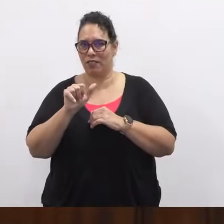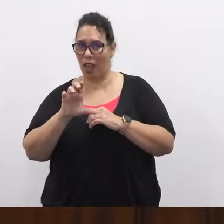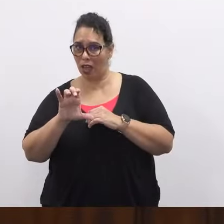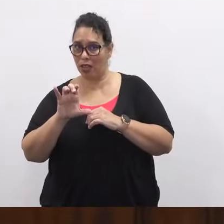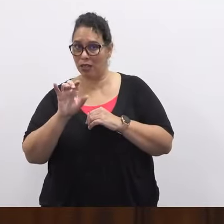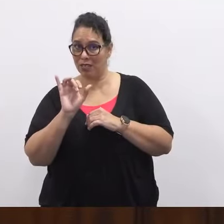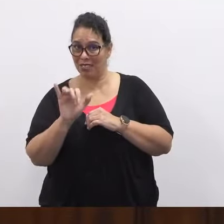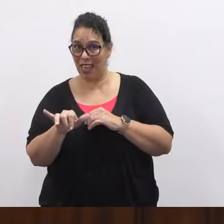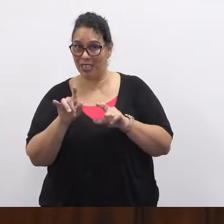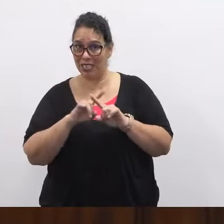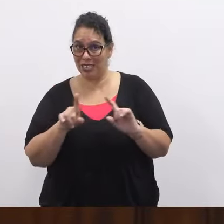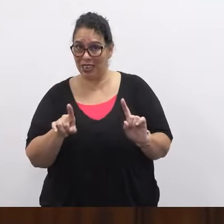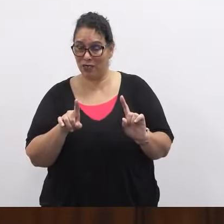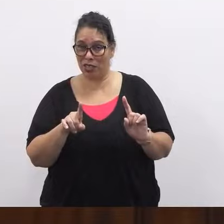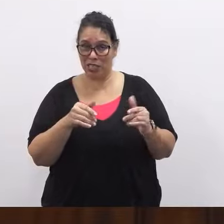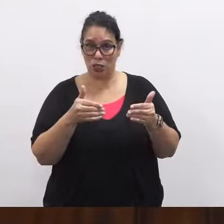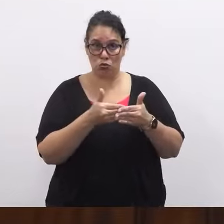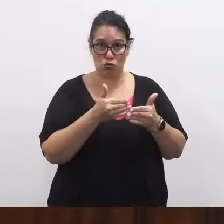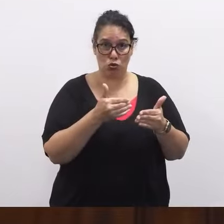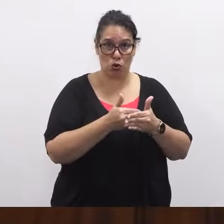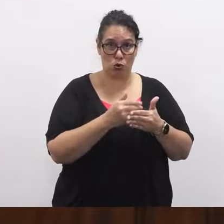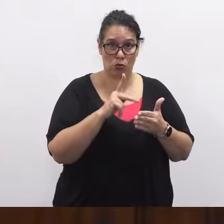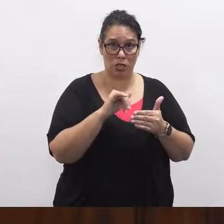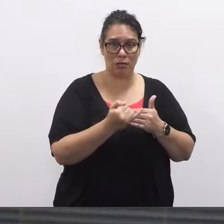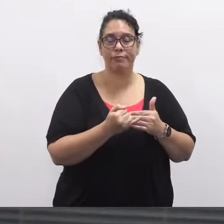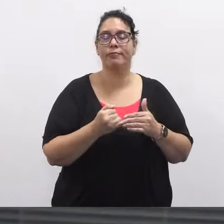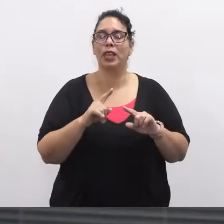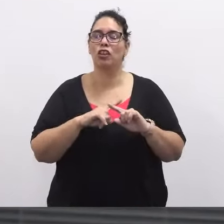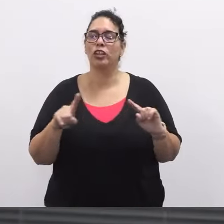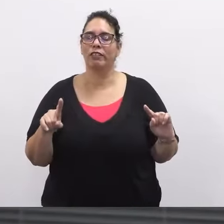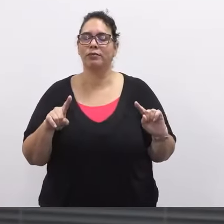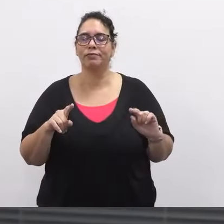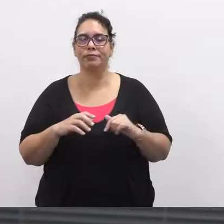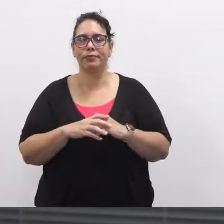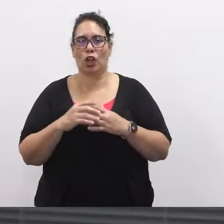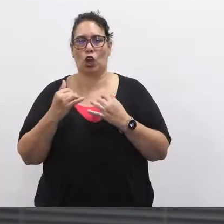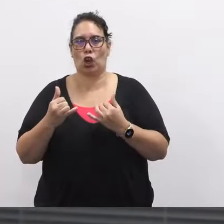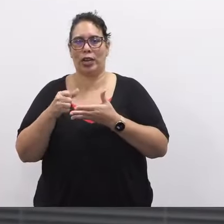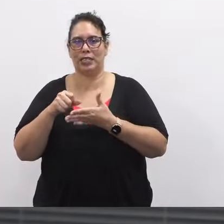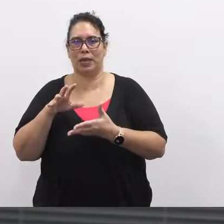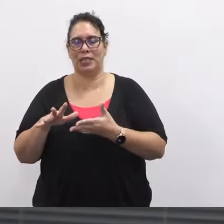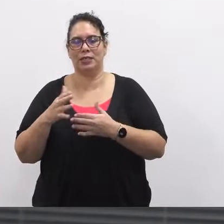Is that different than this what we're talking? Different projects. So in terms of current expenses for this past fiscal year,